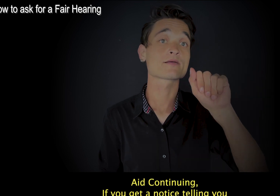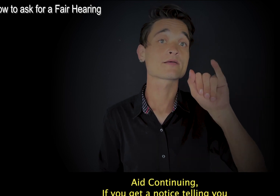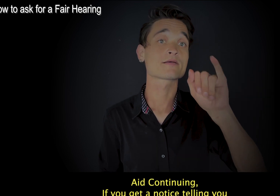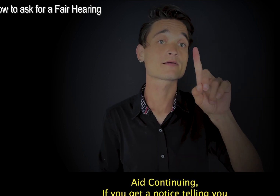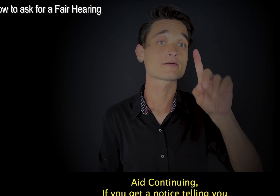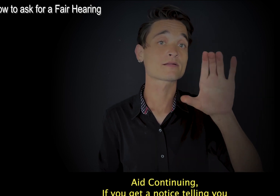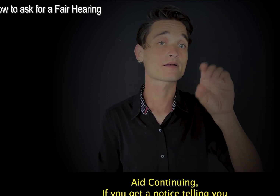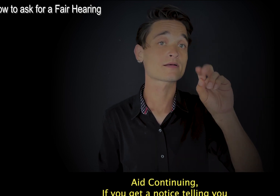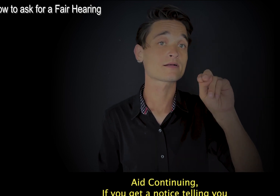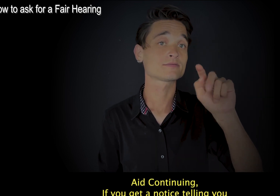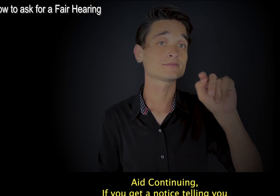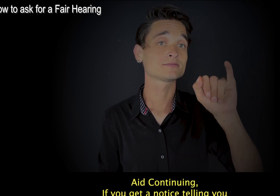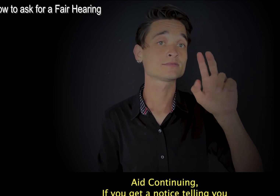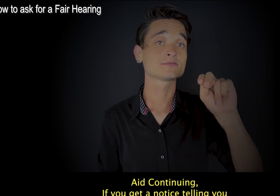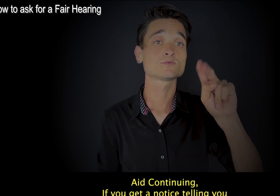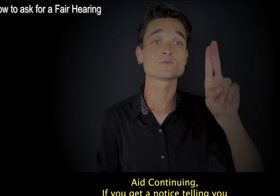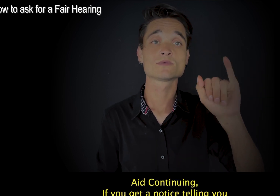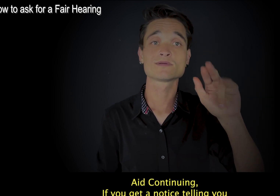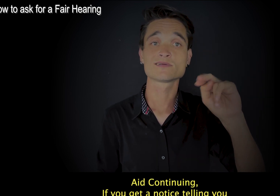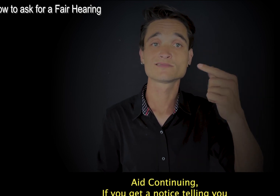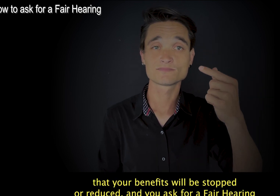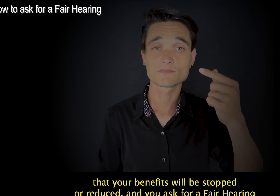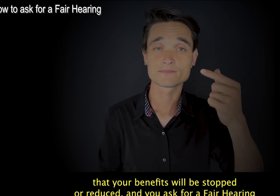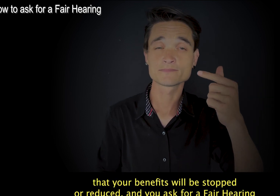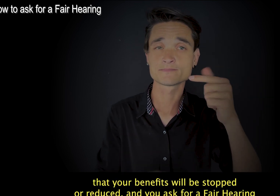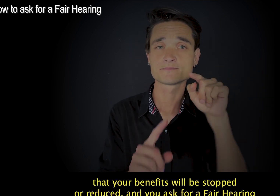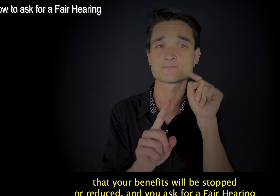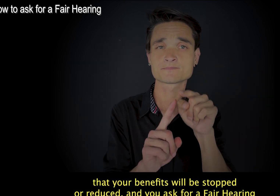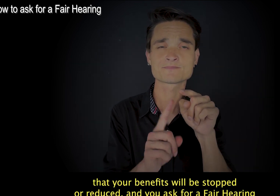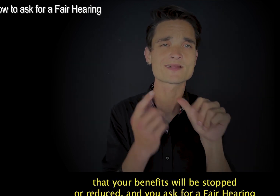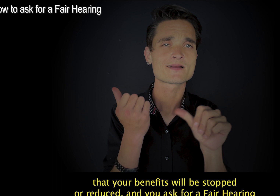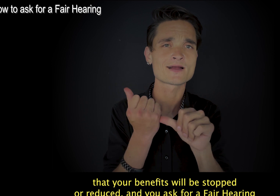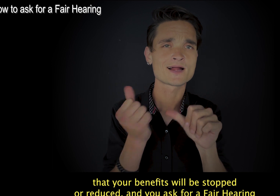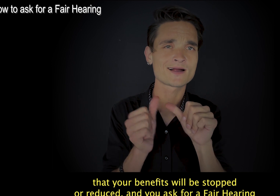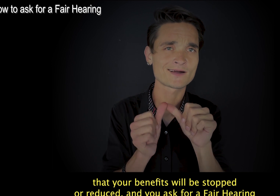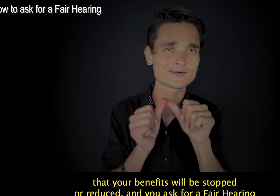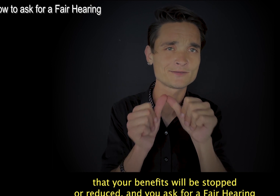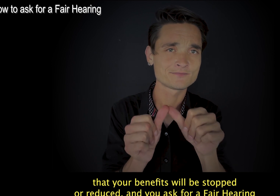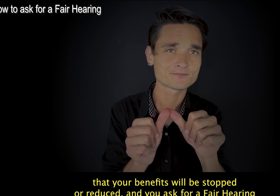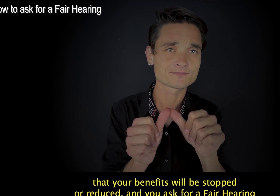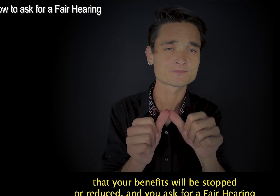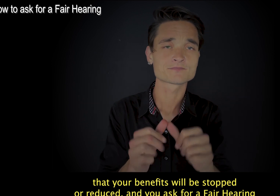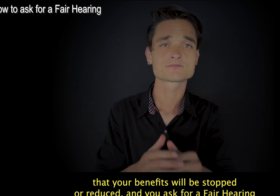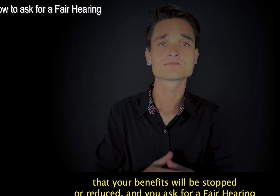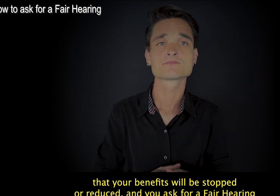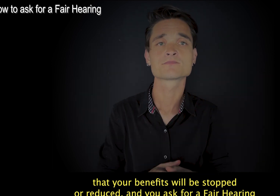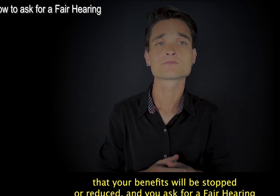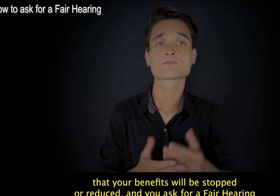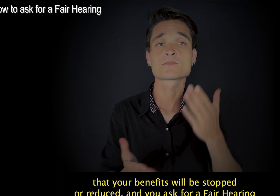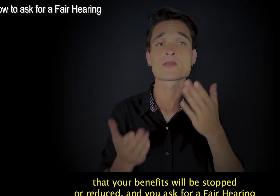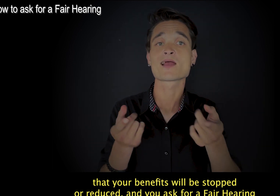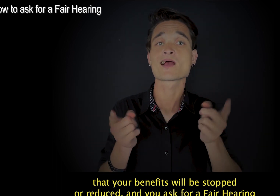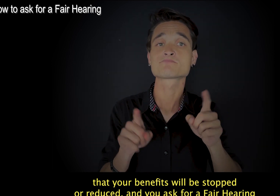Aid Continuing, If you get a notice telling you that your benefits will be stopped or reduced, and you ask for a Fair Hearing